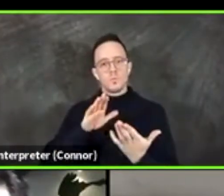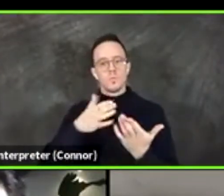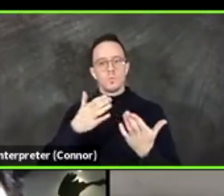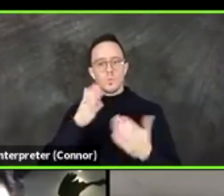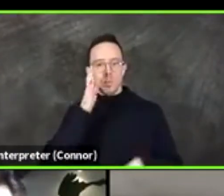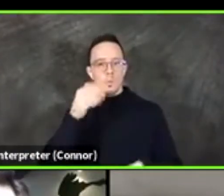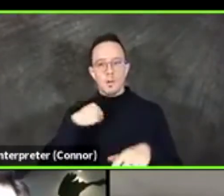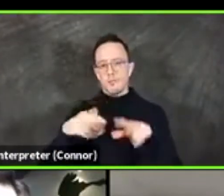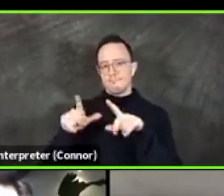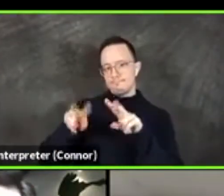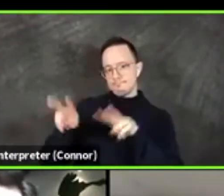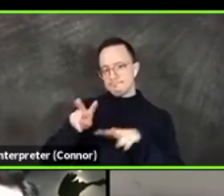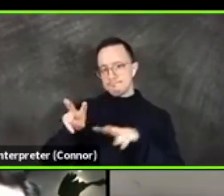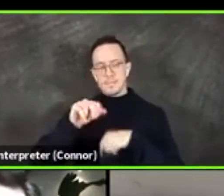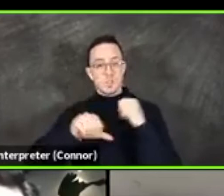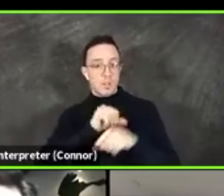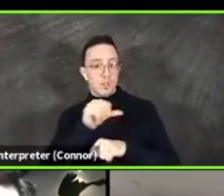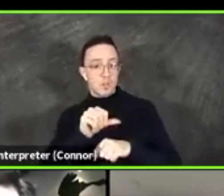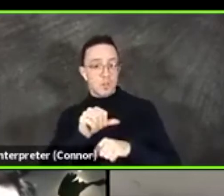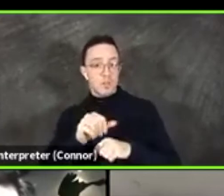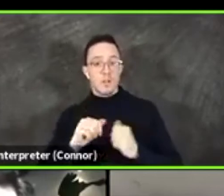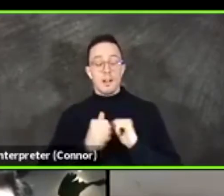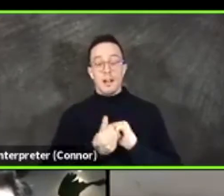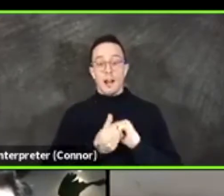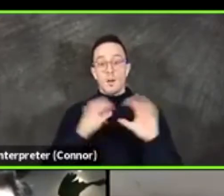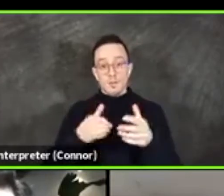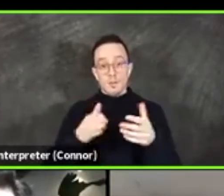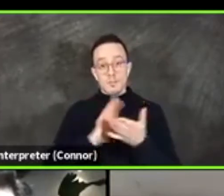ALSO WAYS IN WHICH OUR GATHERINGS, CAN BE ALIENATING, ALSO WHERE THEY CAN BE